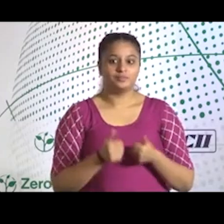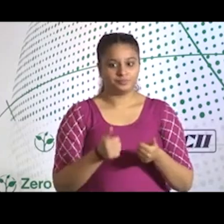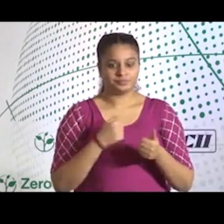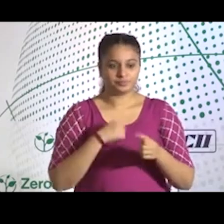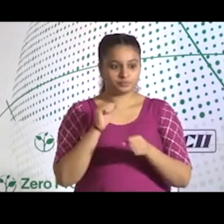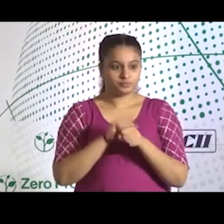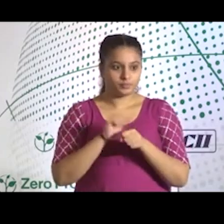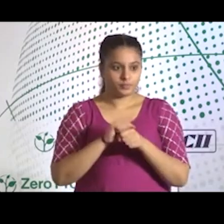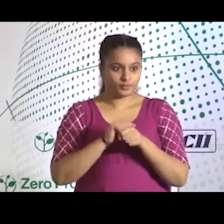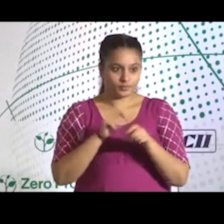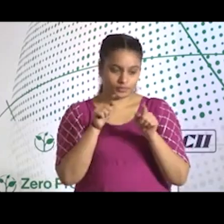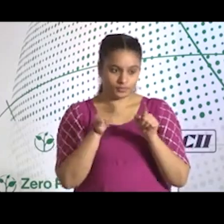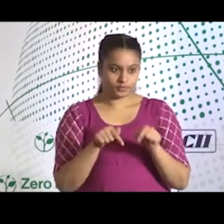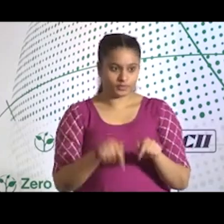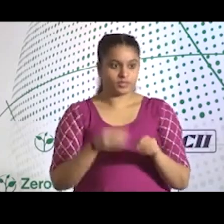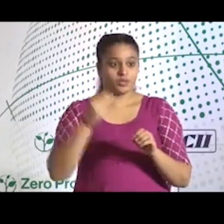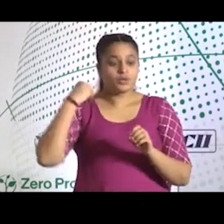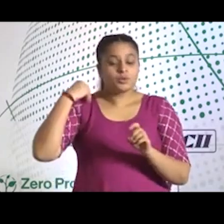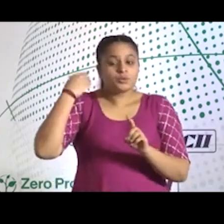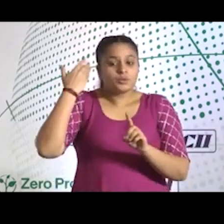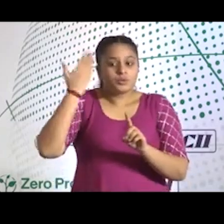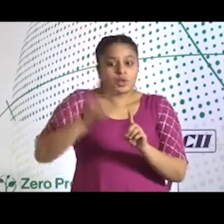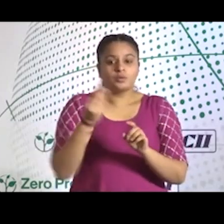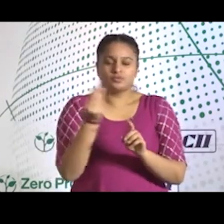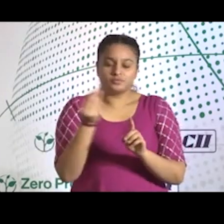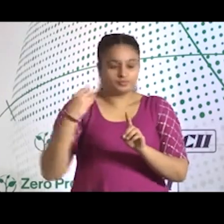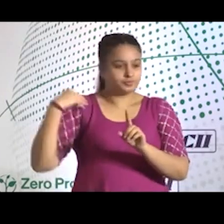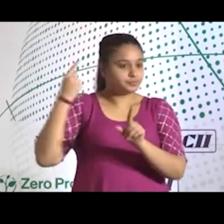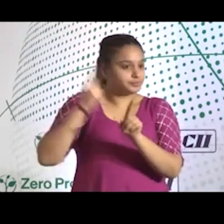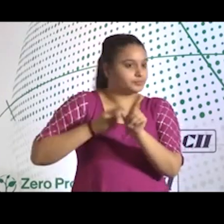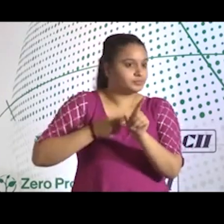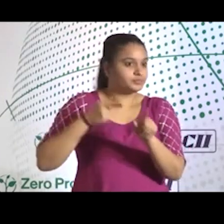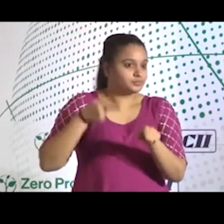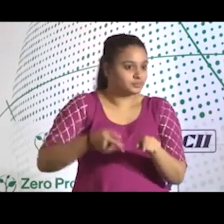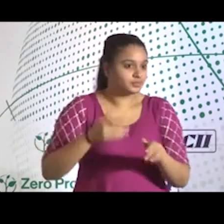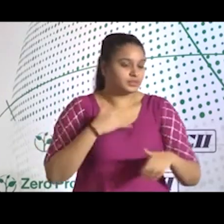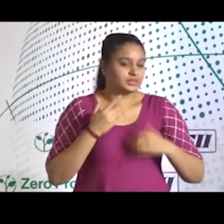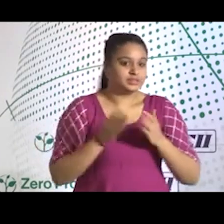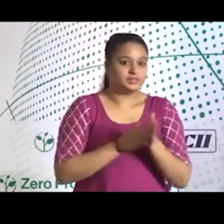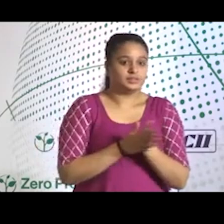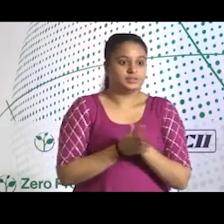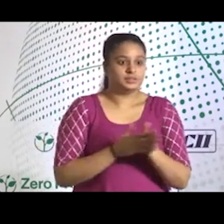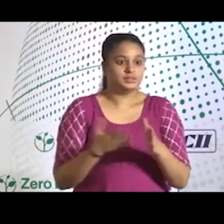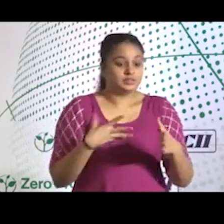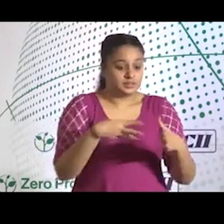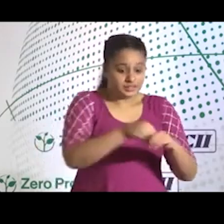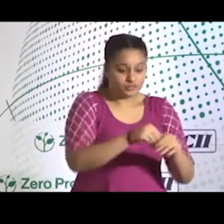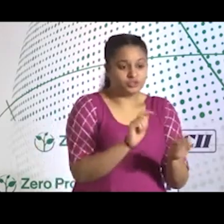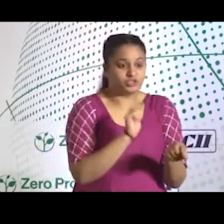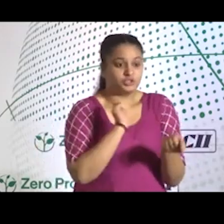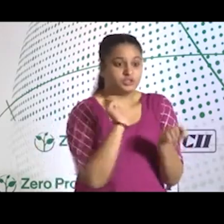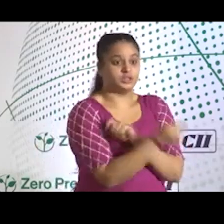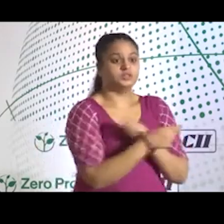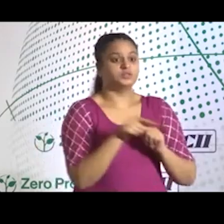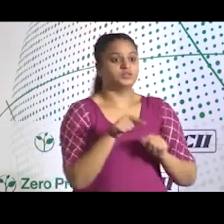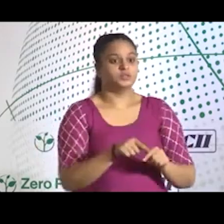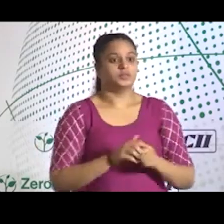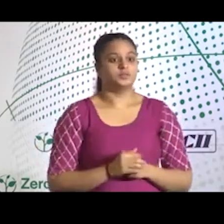and specifically from last few years, it has been very interesting here. Inclusion has changed. Specifically.